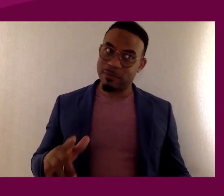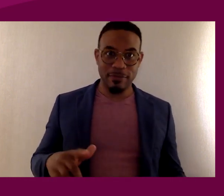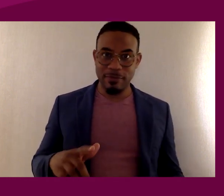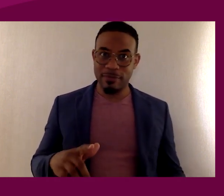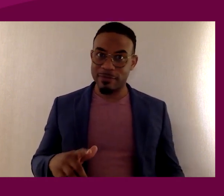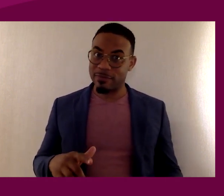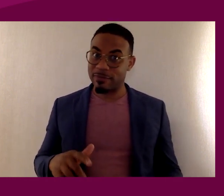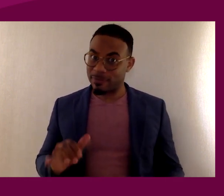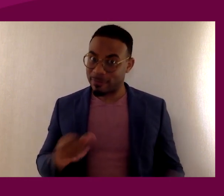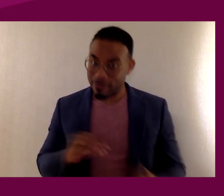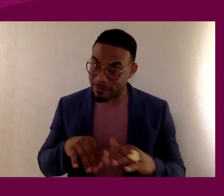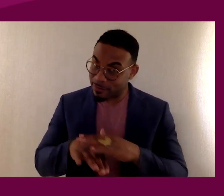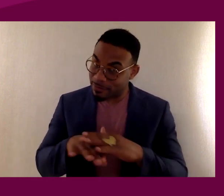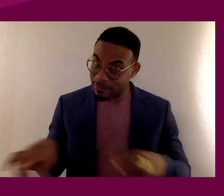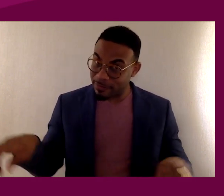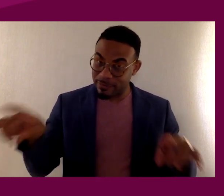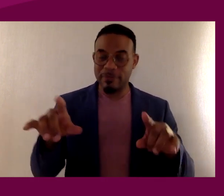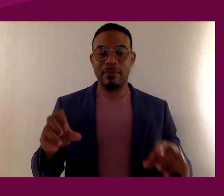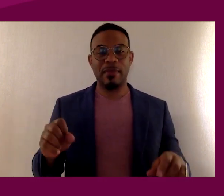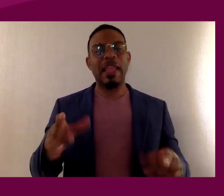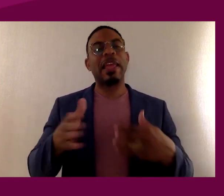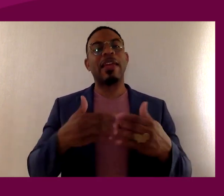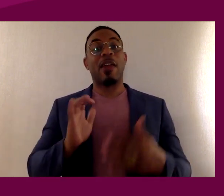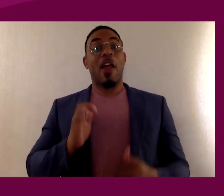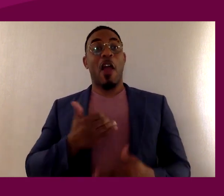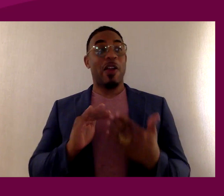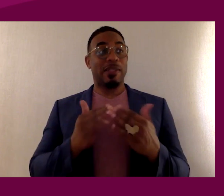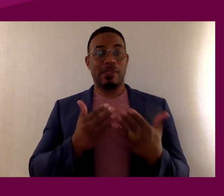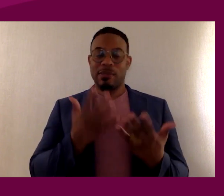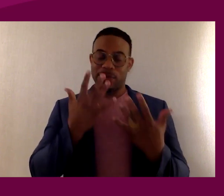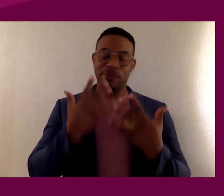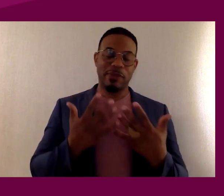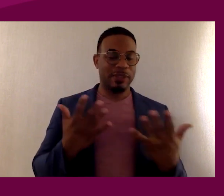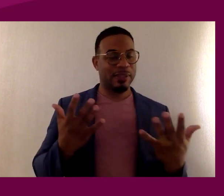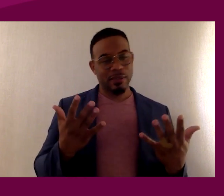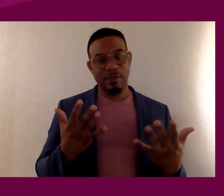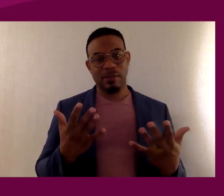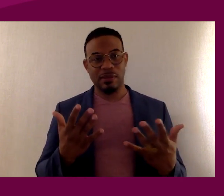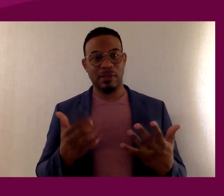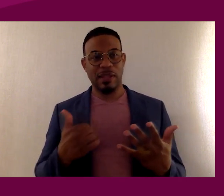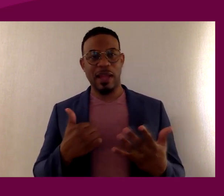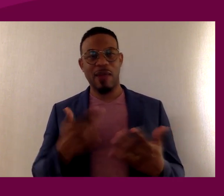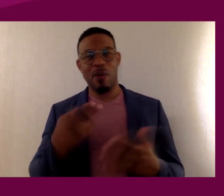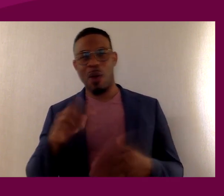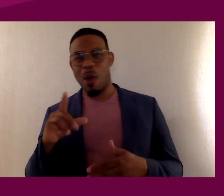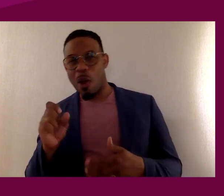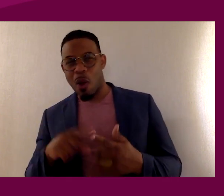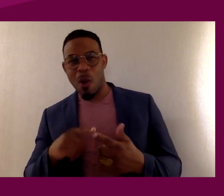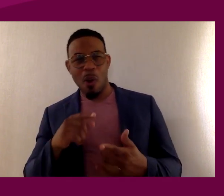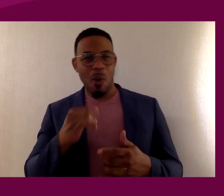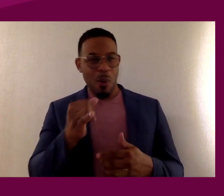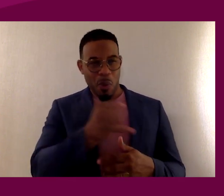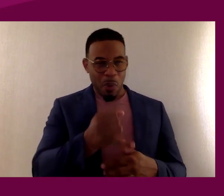is folks. There isn't accessibility out there. And even in our cities, unfortunately they're got